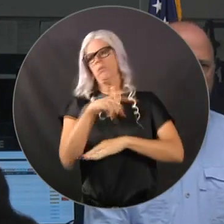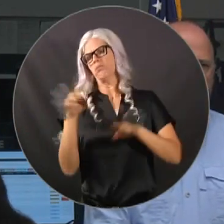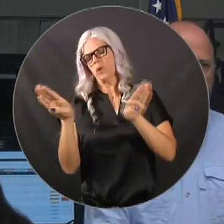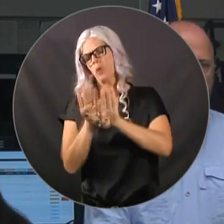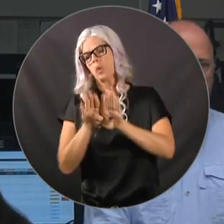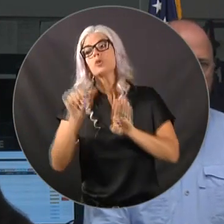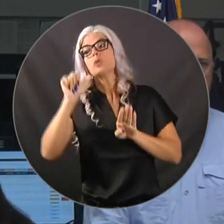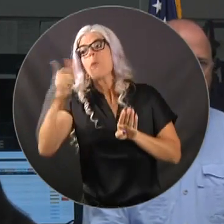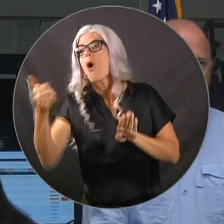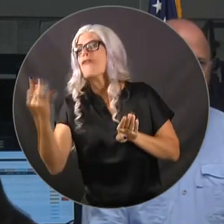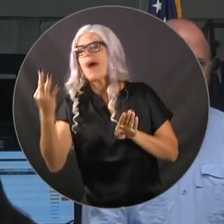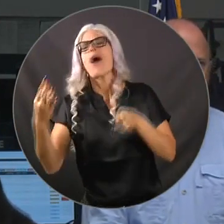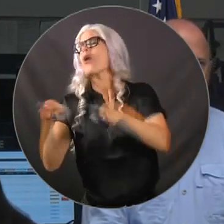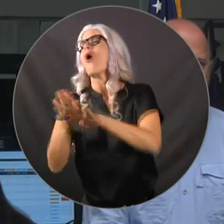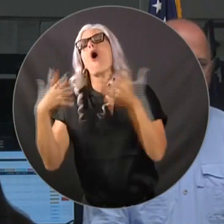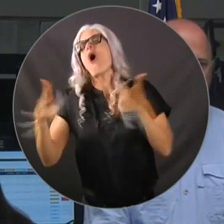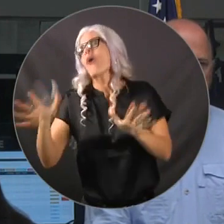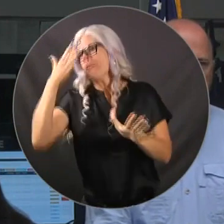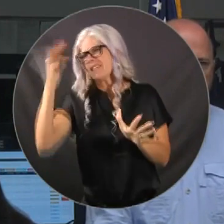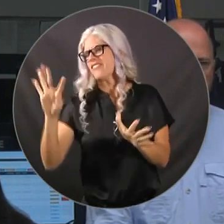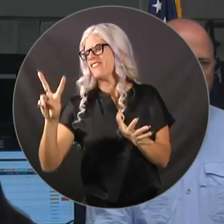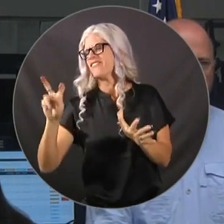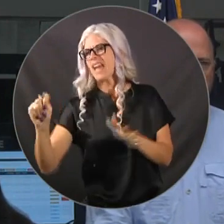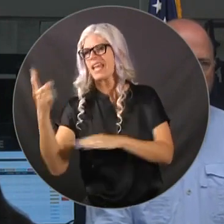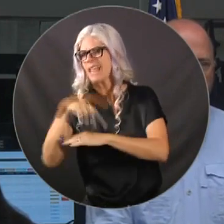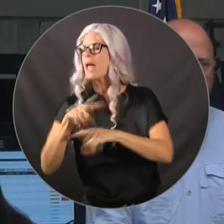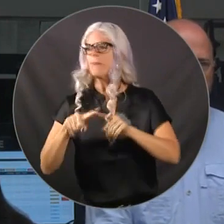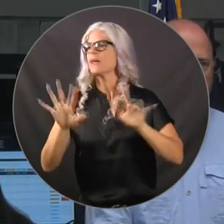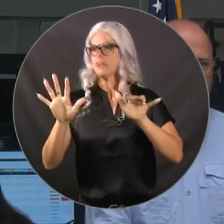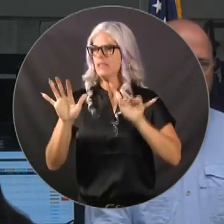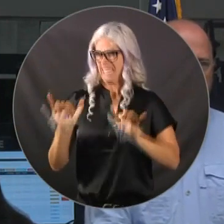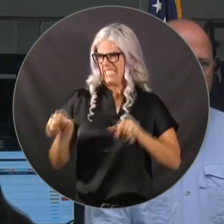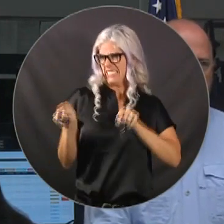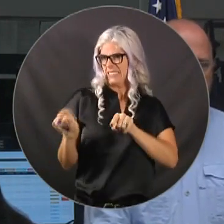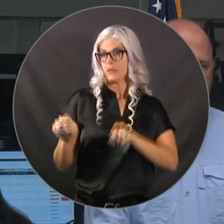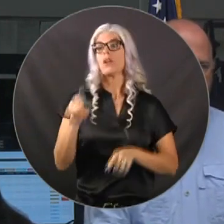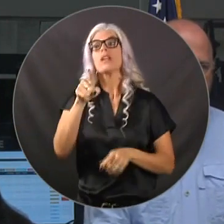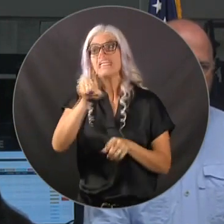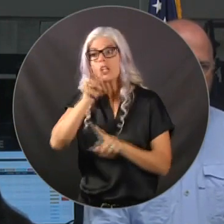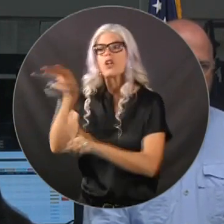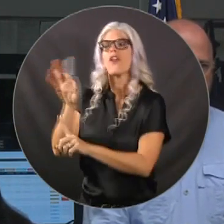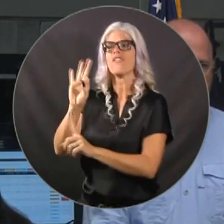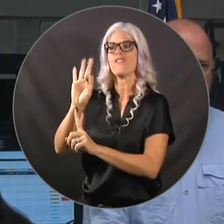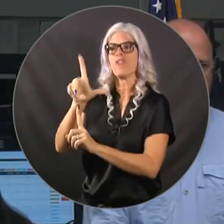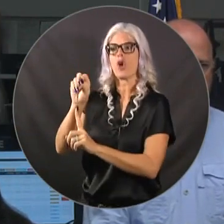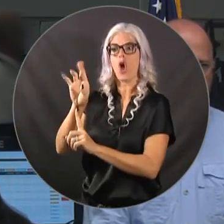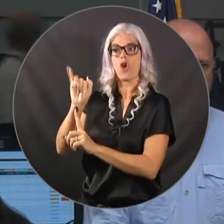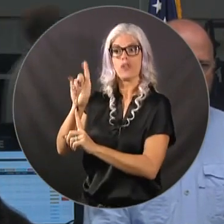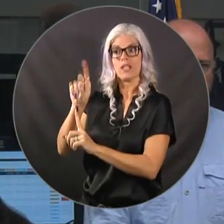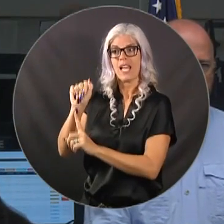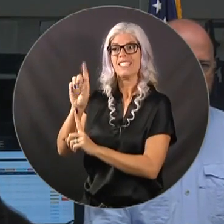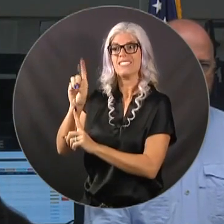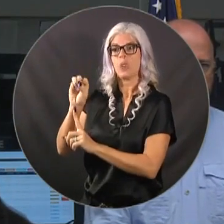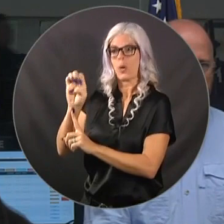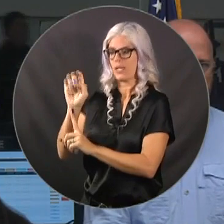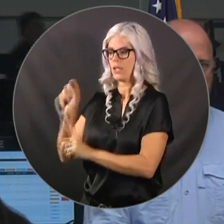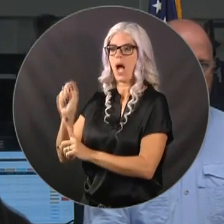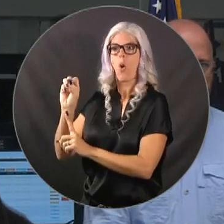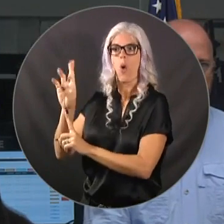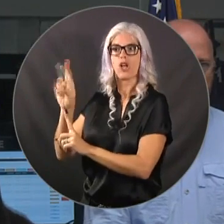list for that. You can go E dot org. F L D O E dot